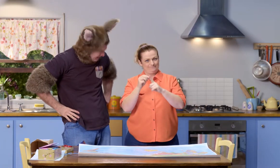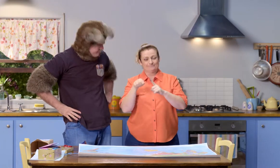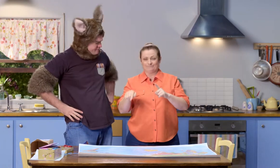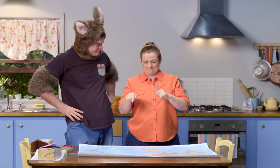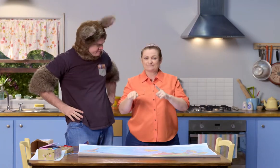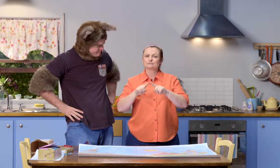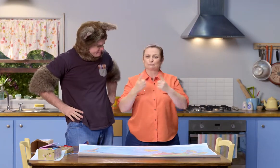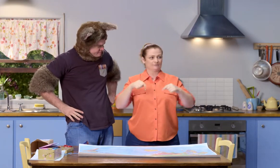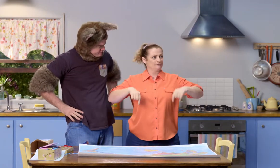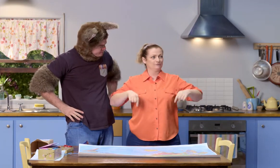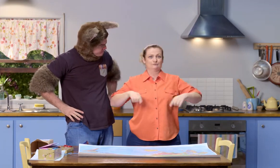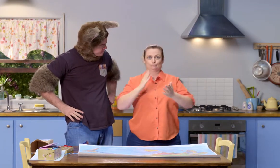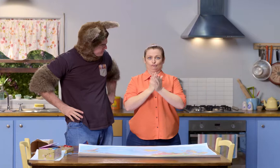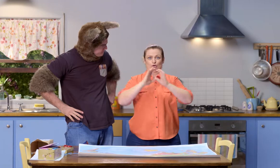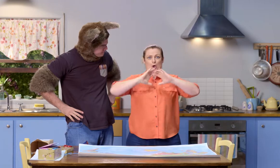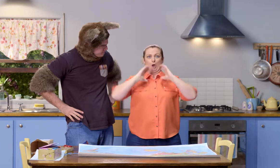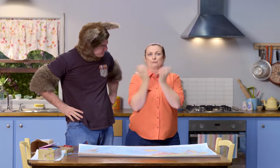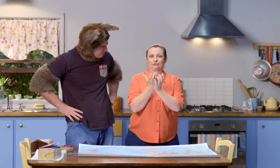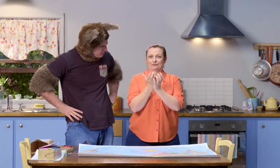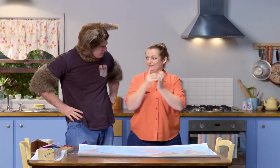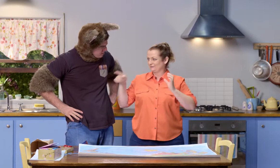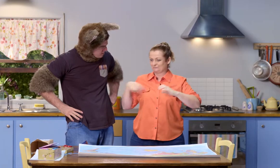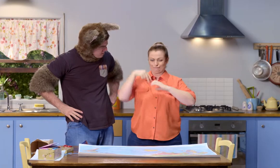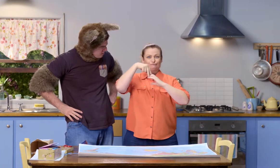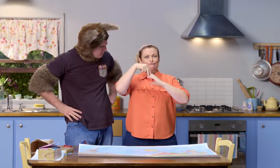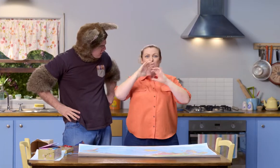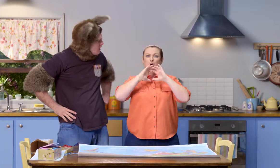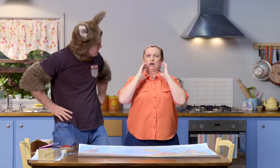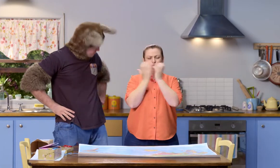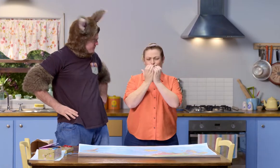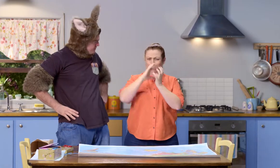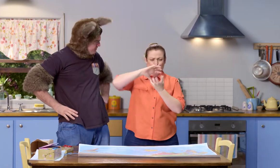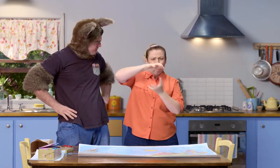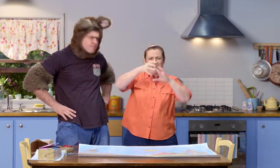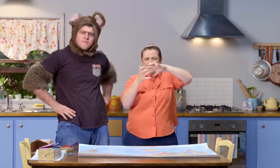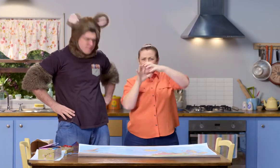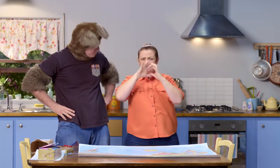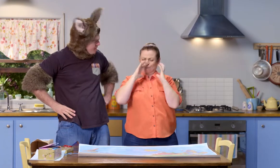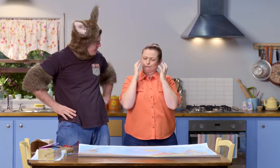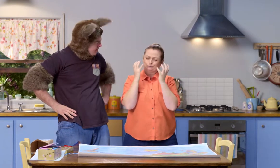Oh. The world is actually round. It's a sphere. Mm-hm. Hmm.